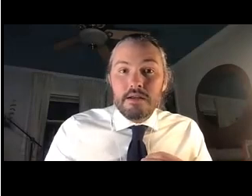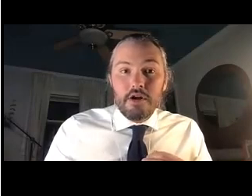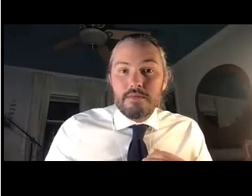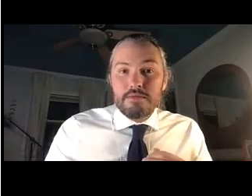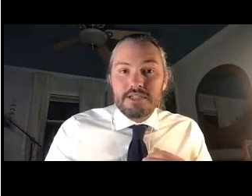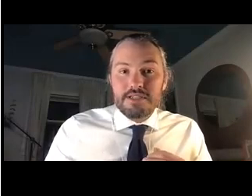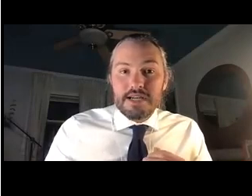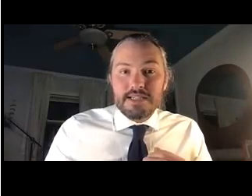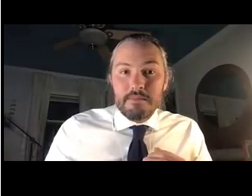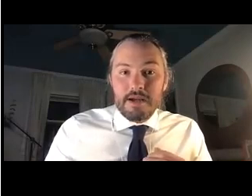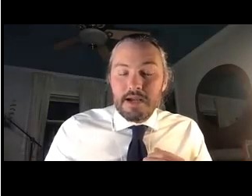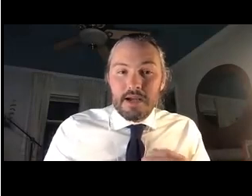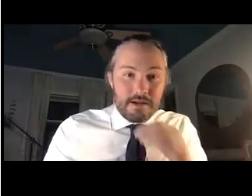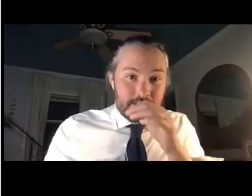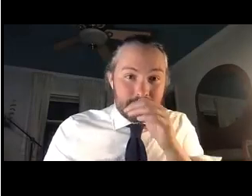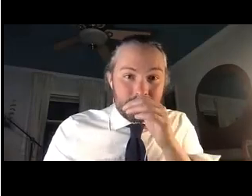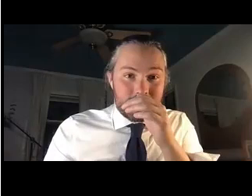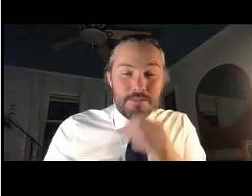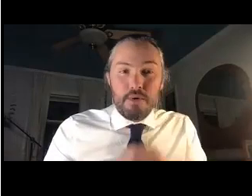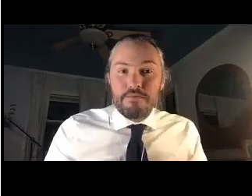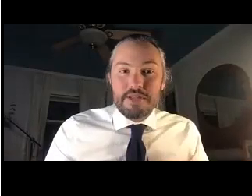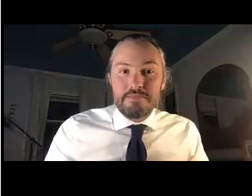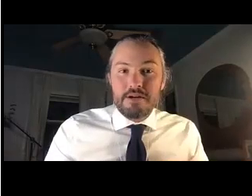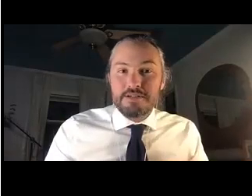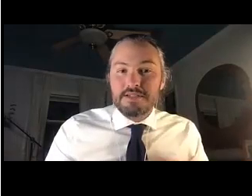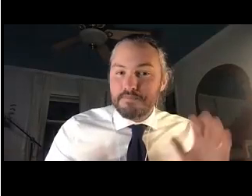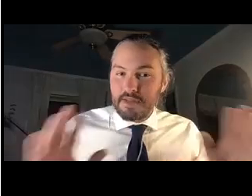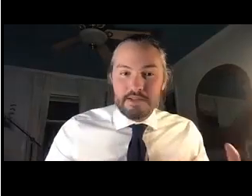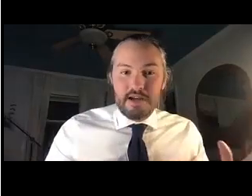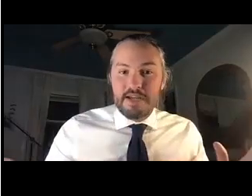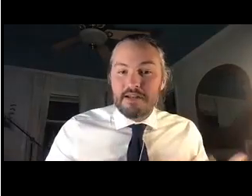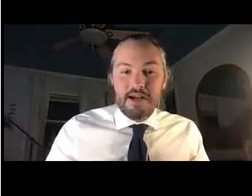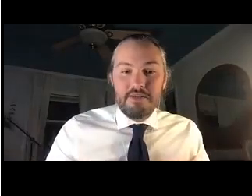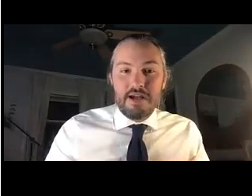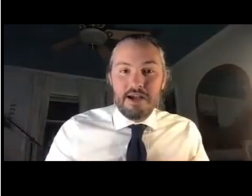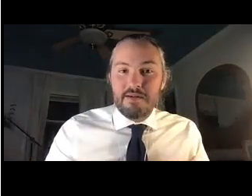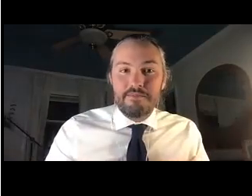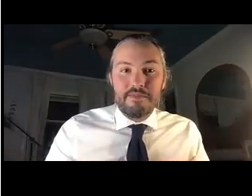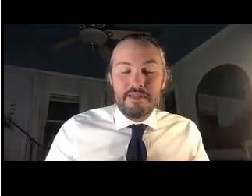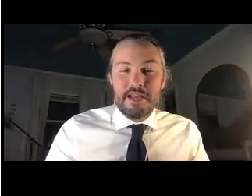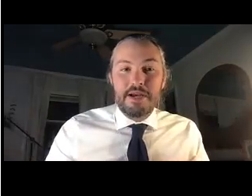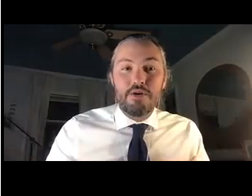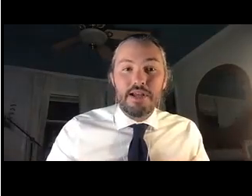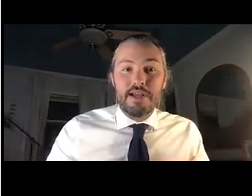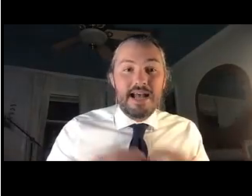nope just looks like some uh some support for these bills. Love it uh um anybody who has